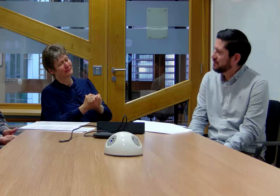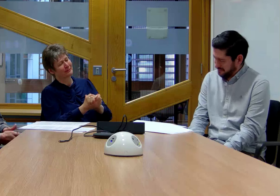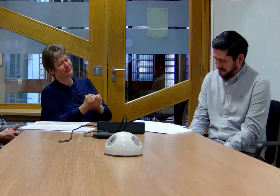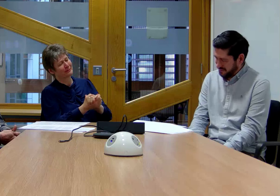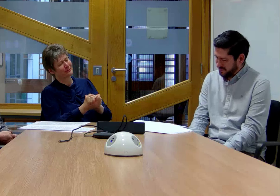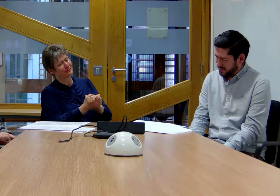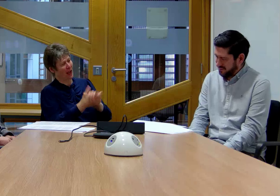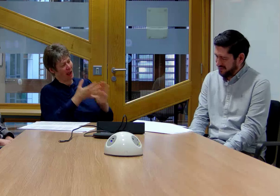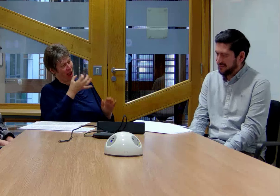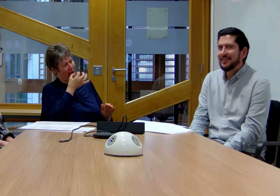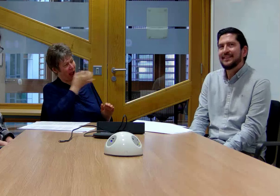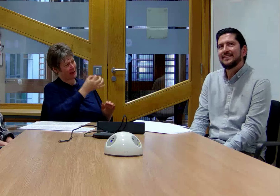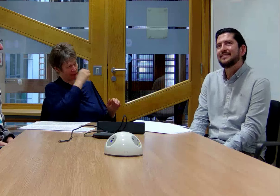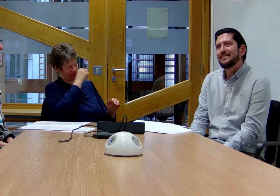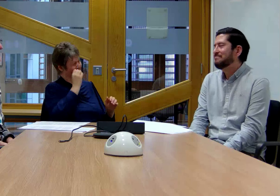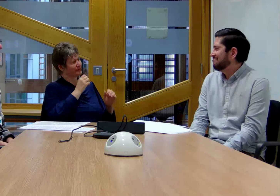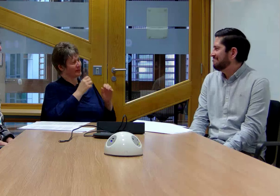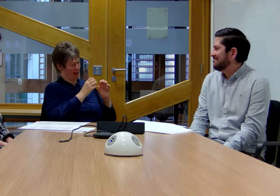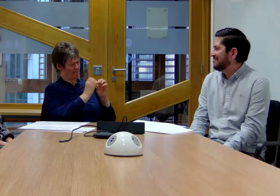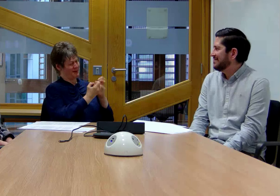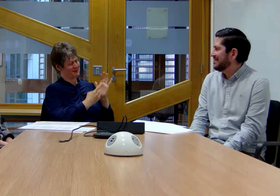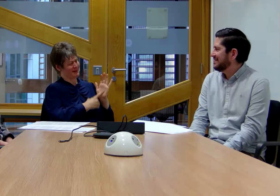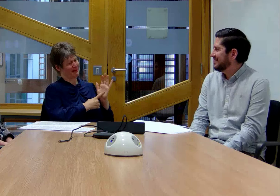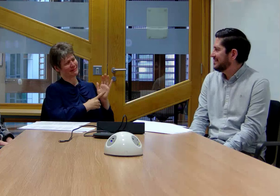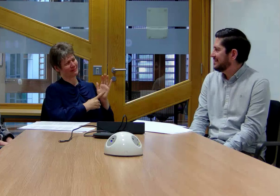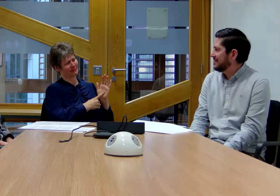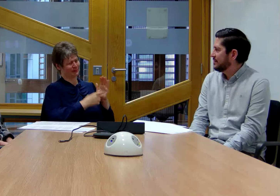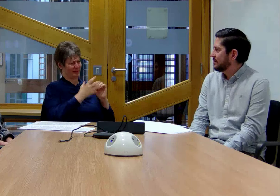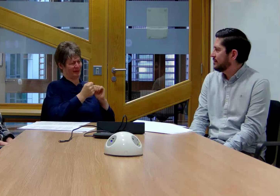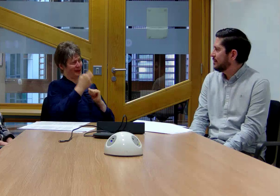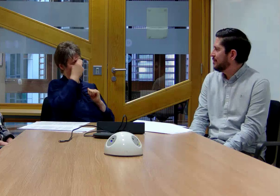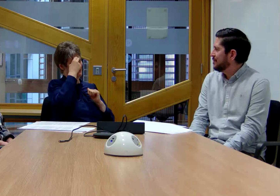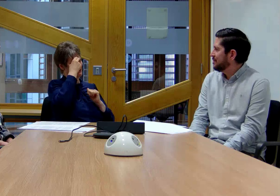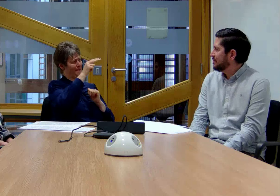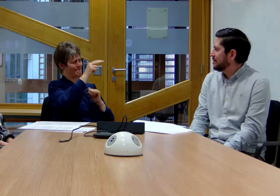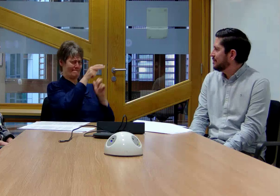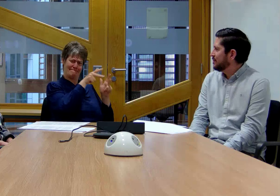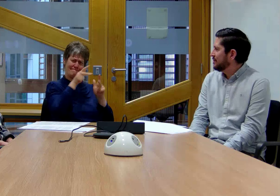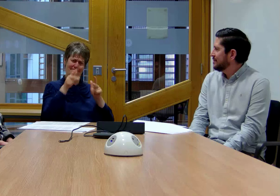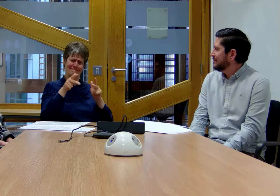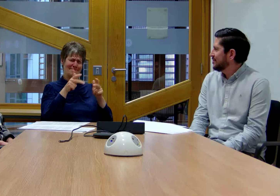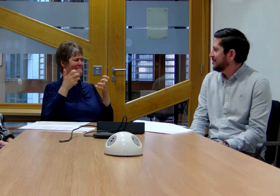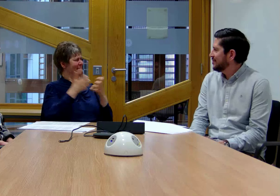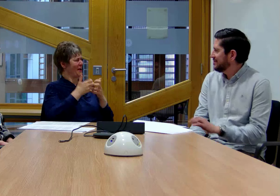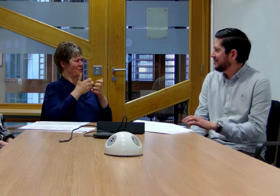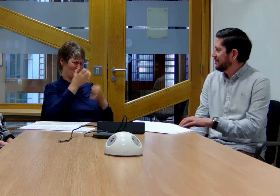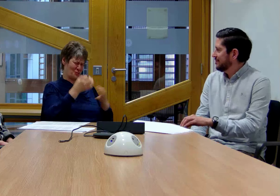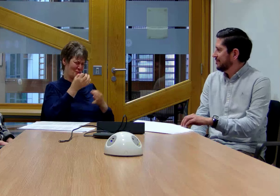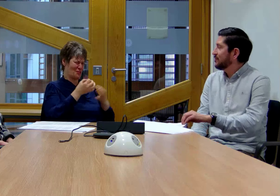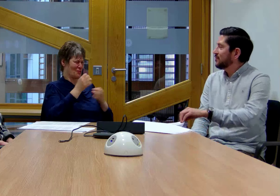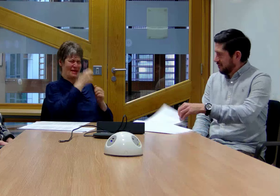So tell me how do names work in BSL?